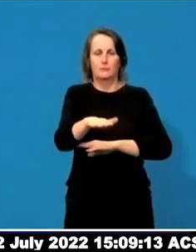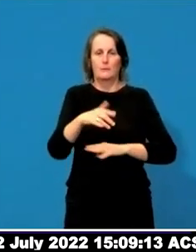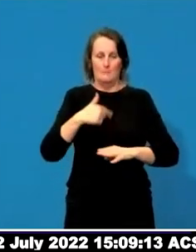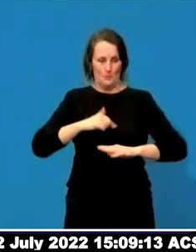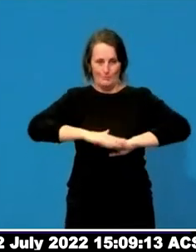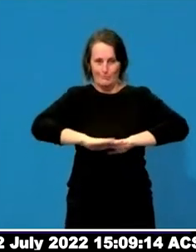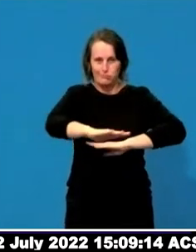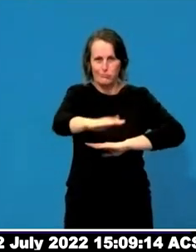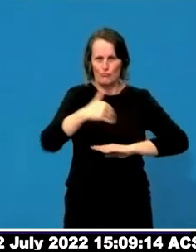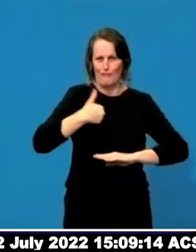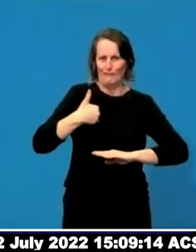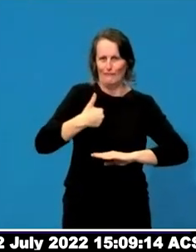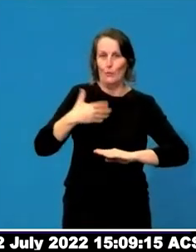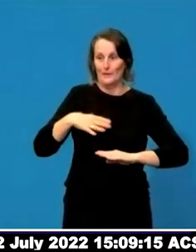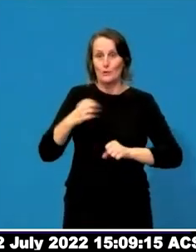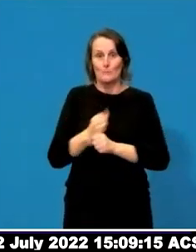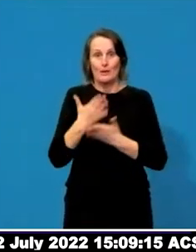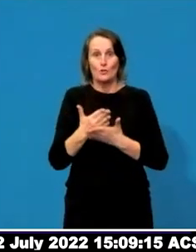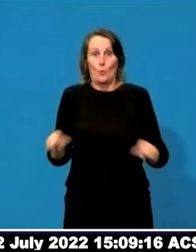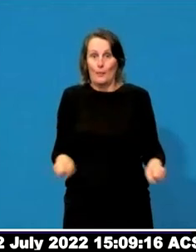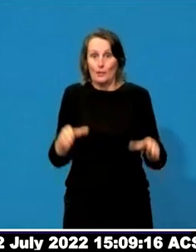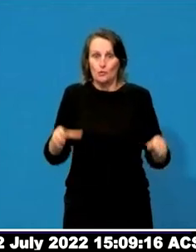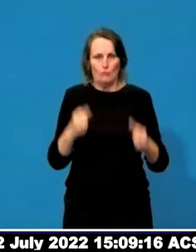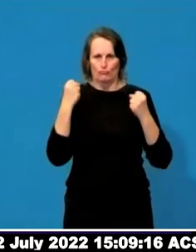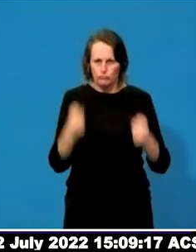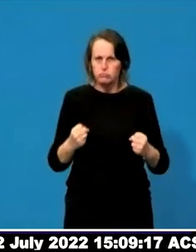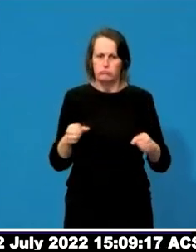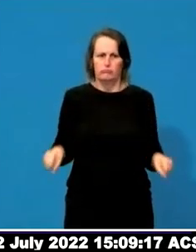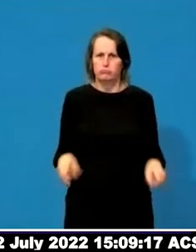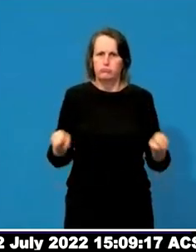So we have to make sure that people who are needing equipment on the ground,